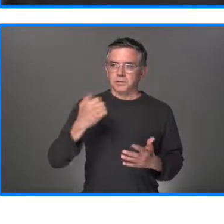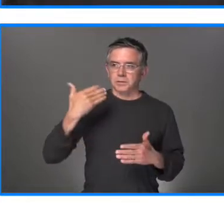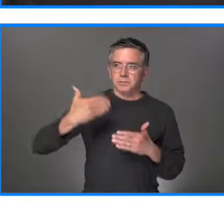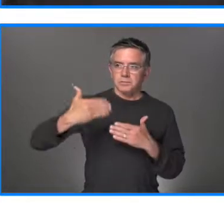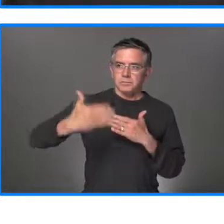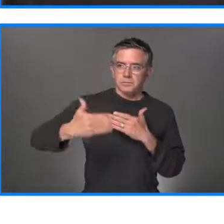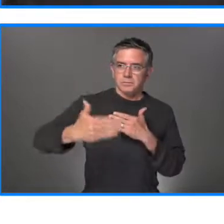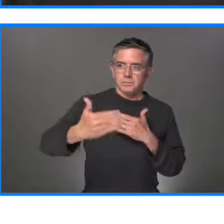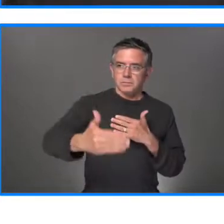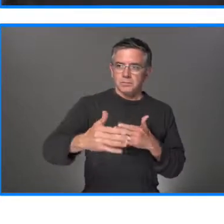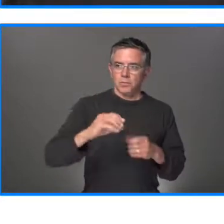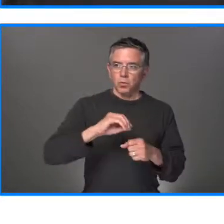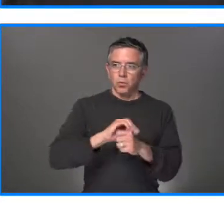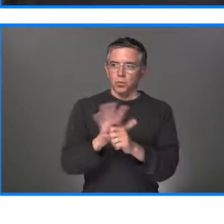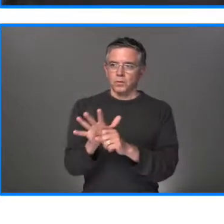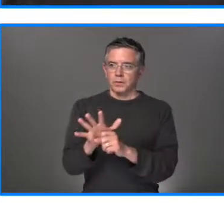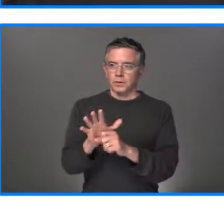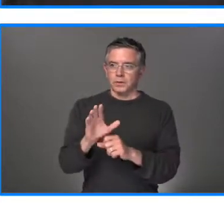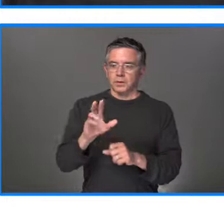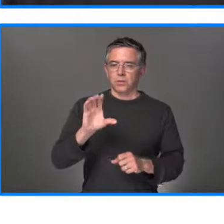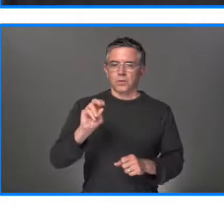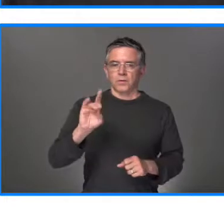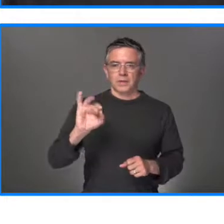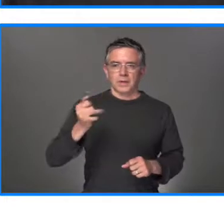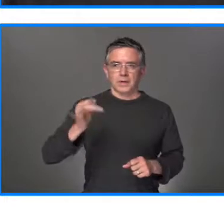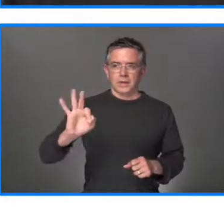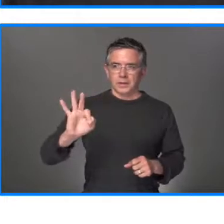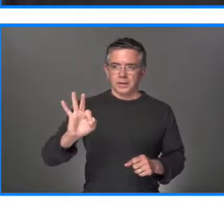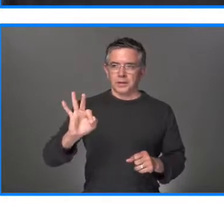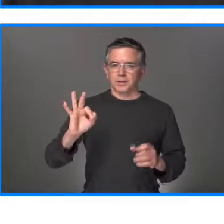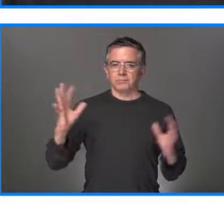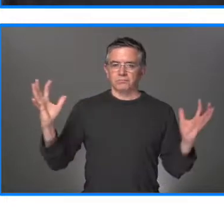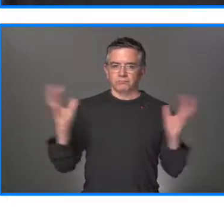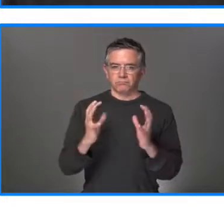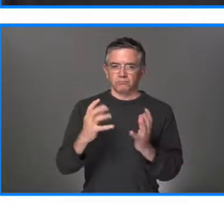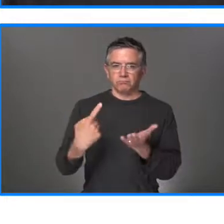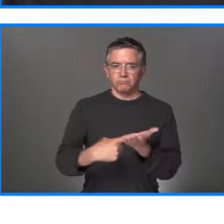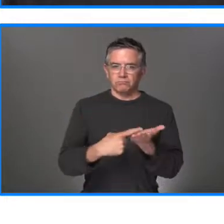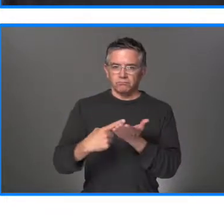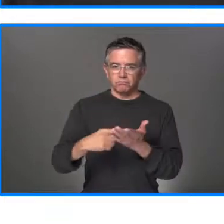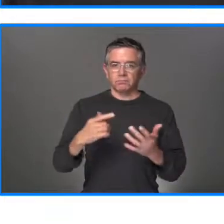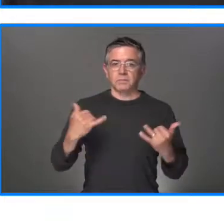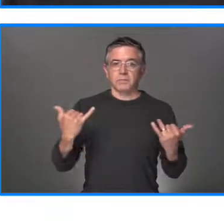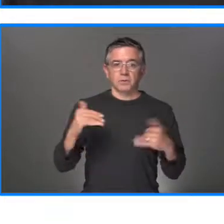Tonight, we're focusing on the efforts of some of those in our community who are doing the important work